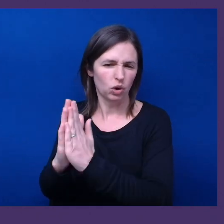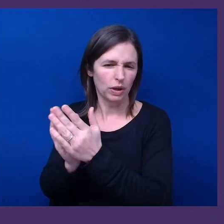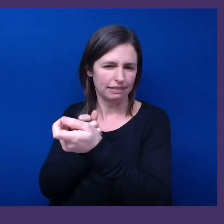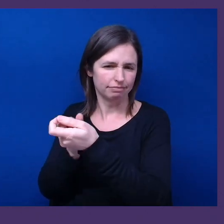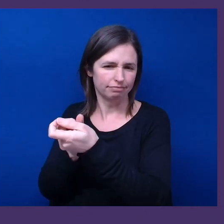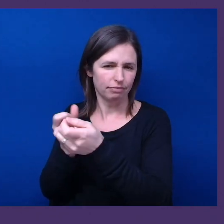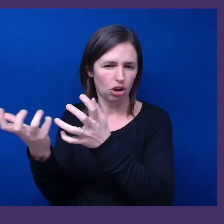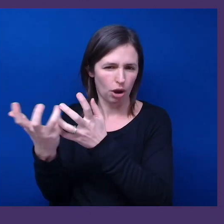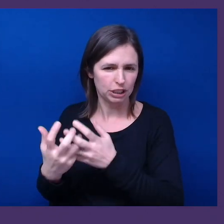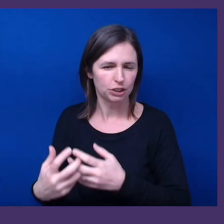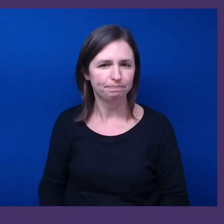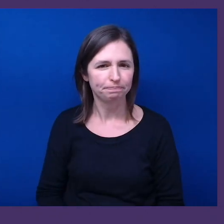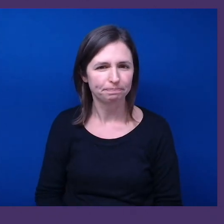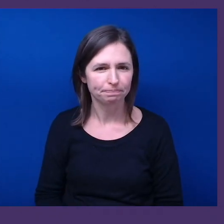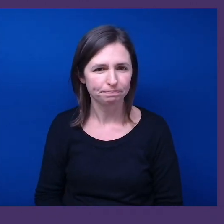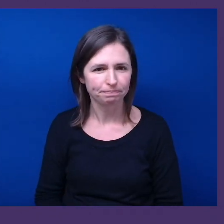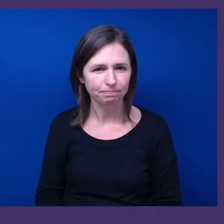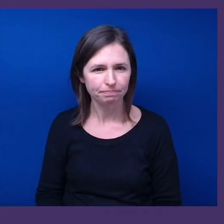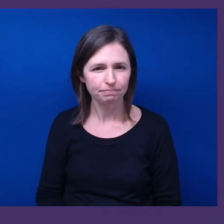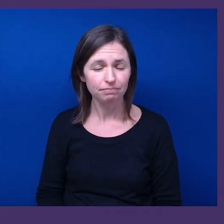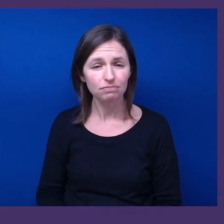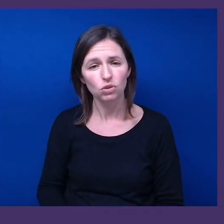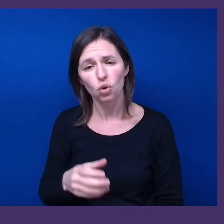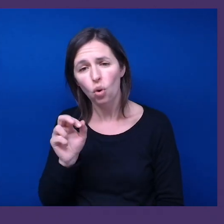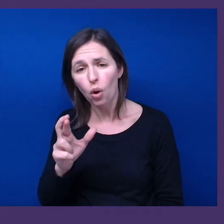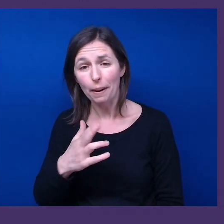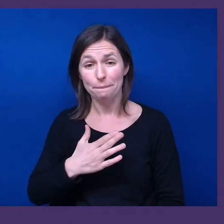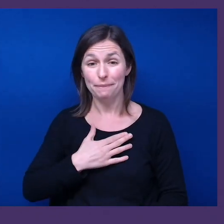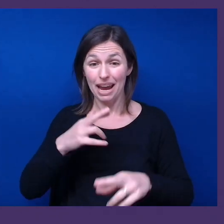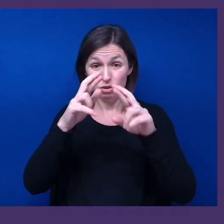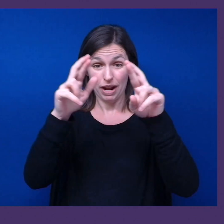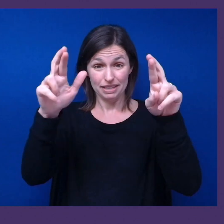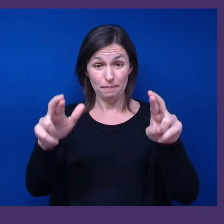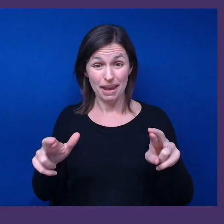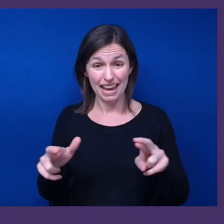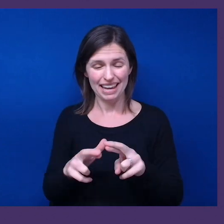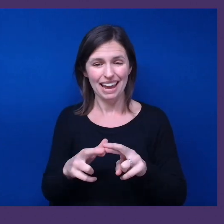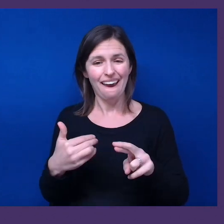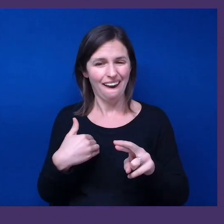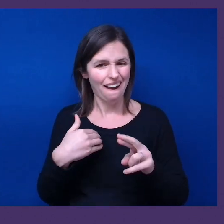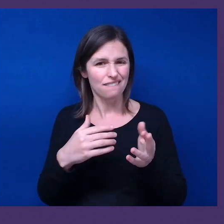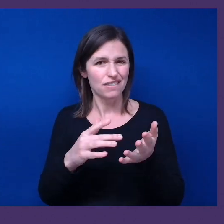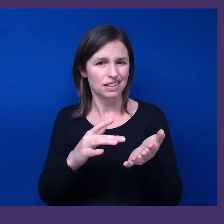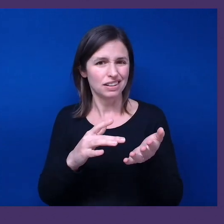These are small ways that AI can improve accessibility and workplace inclusion.